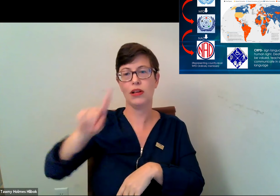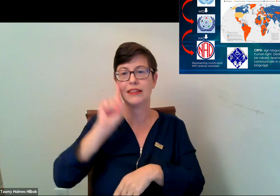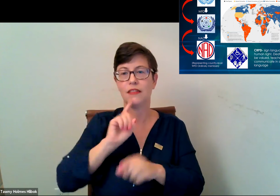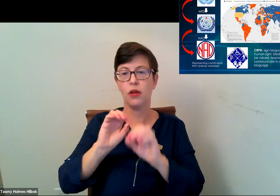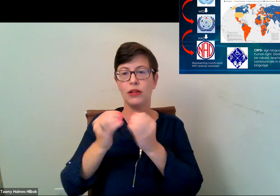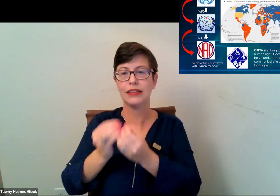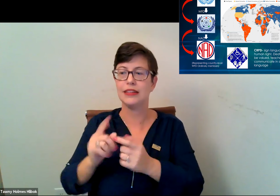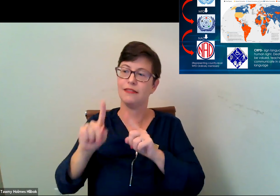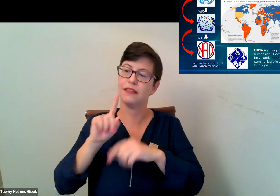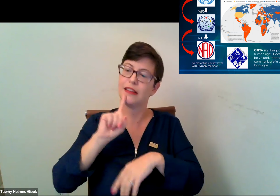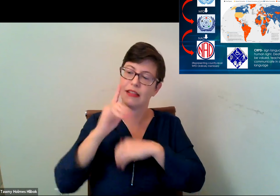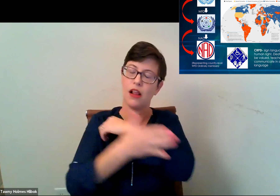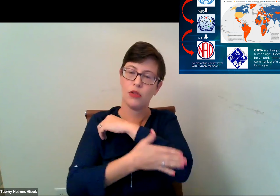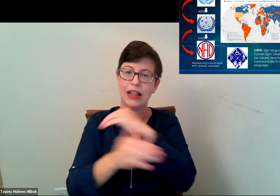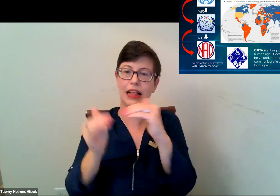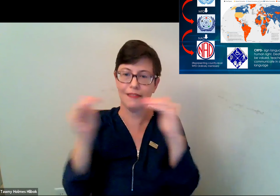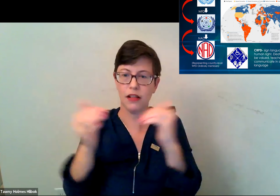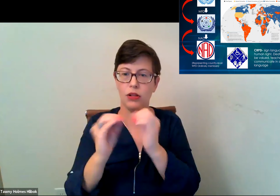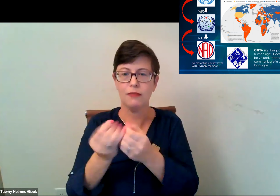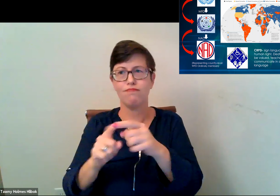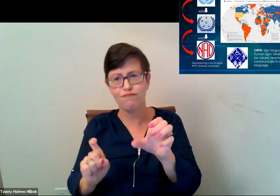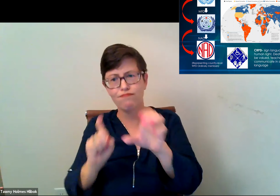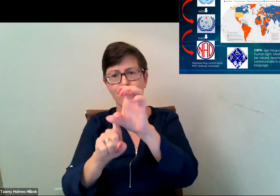akin to what the UN did they created their own